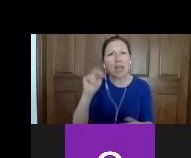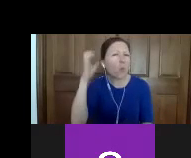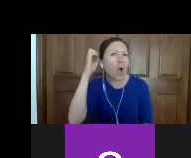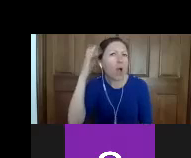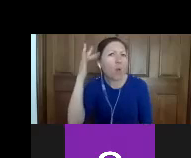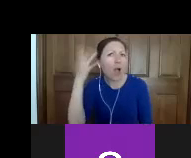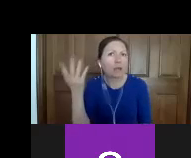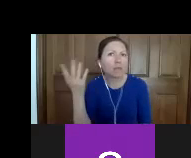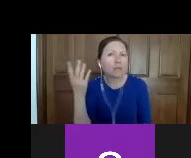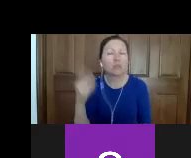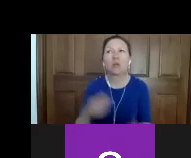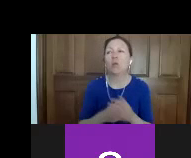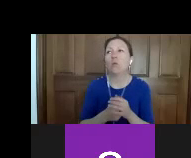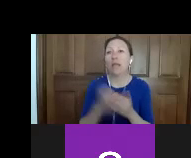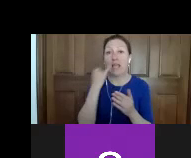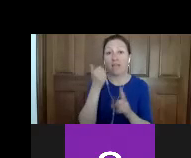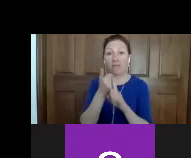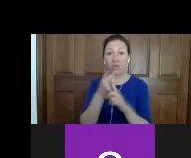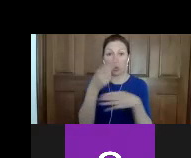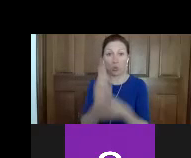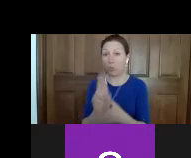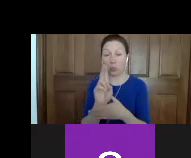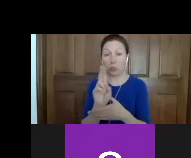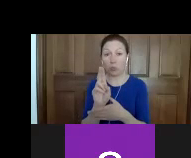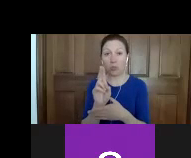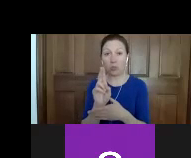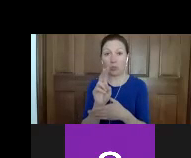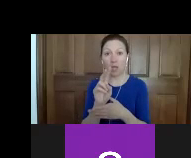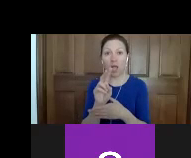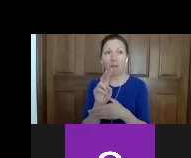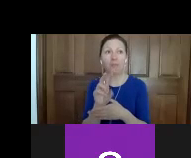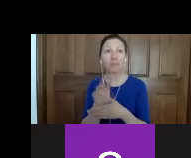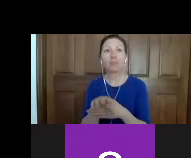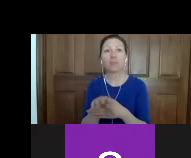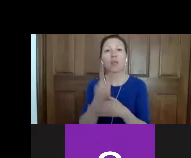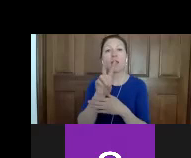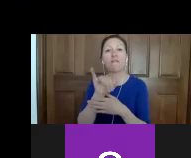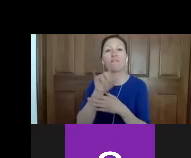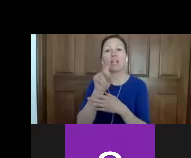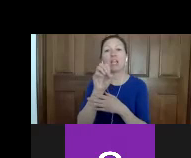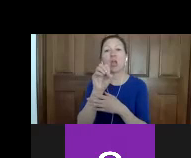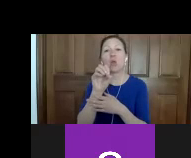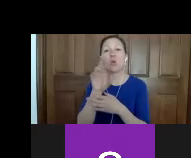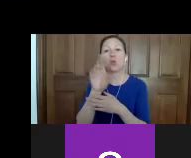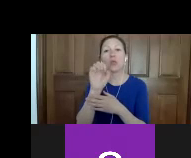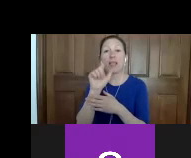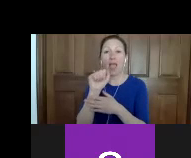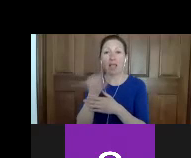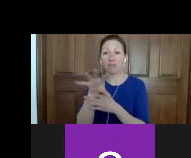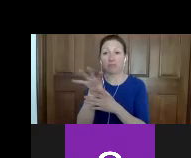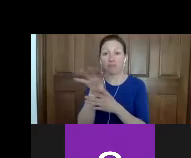example, if you use a video relay and player going to call you for a phone interview, action